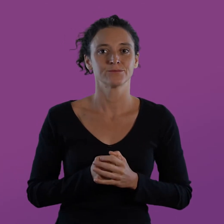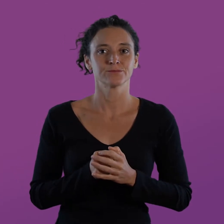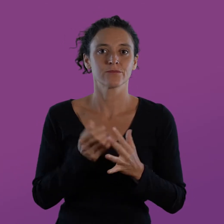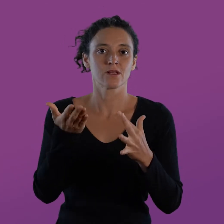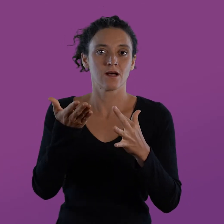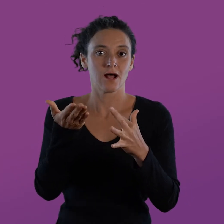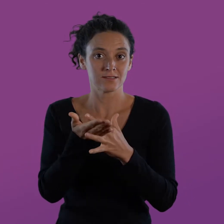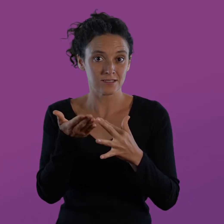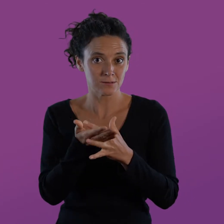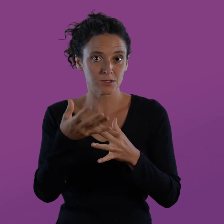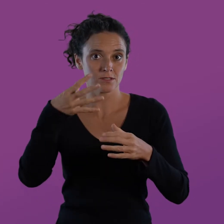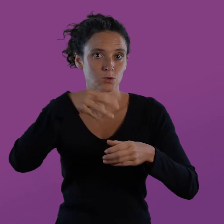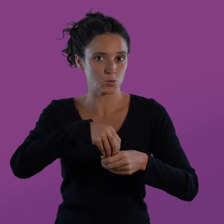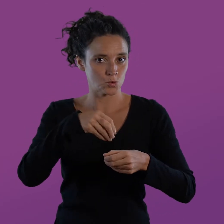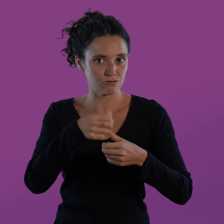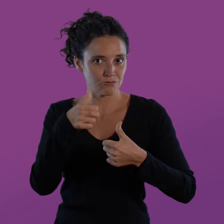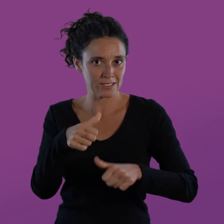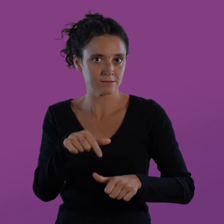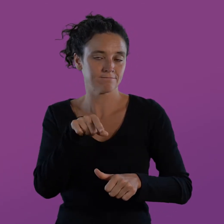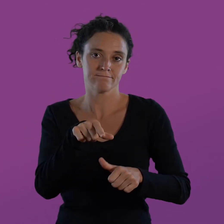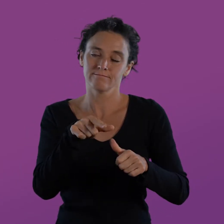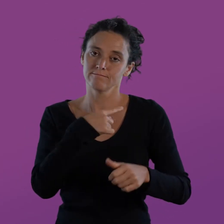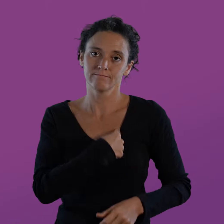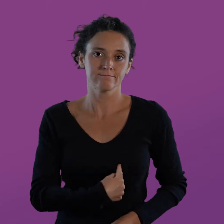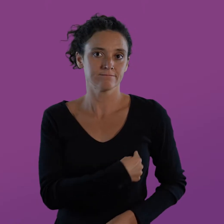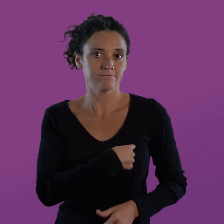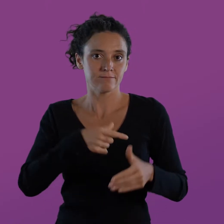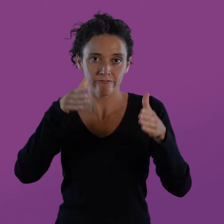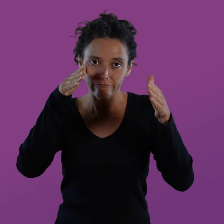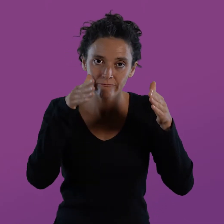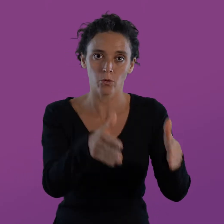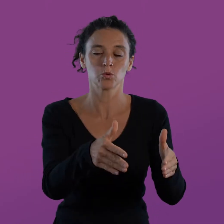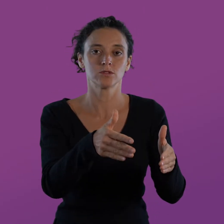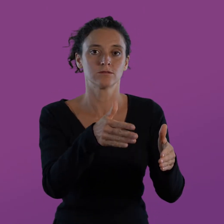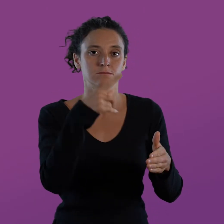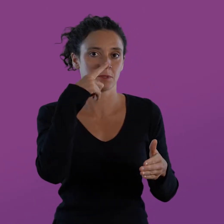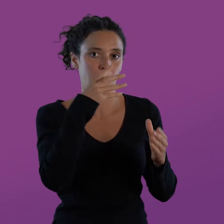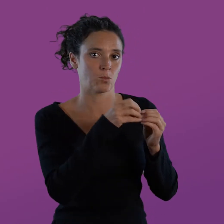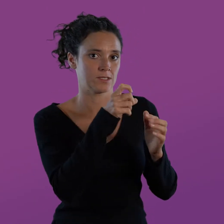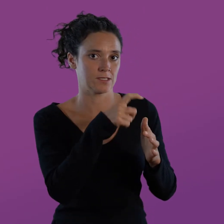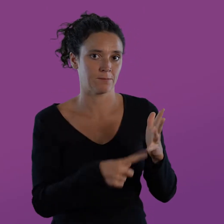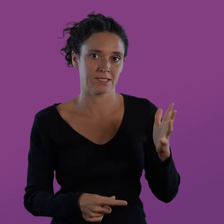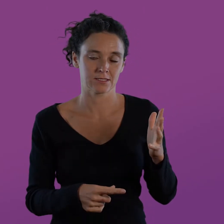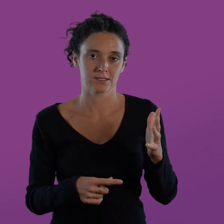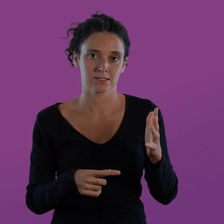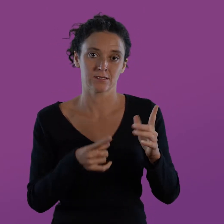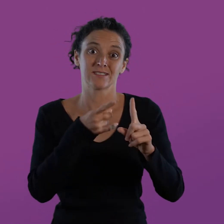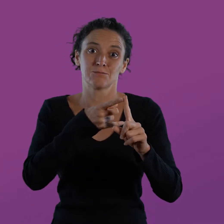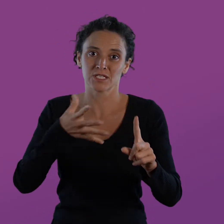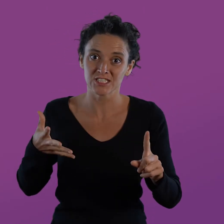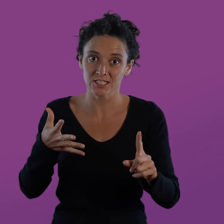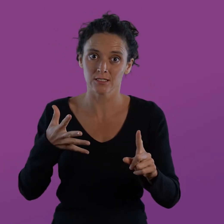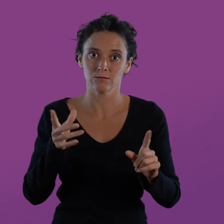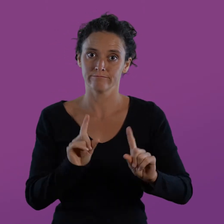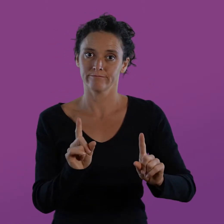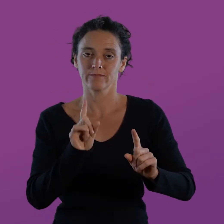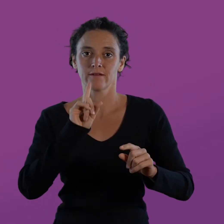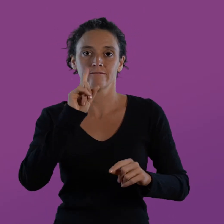The Accessibility and inclusion strategy commits the Royal Commission to putting - people with disability at the forefront of its work and explains how the Royal Commission -